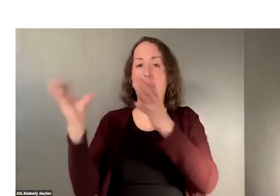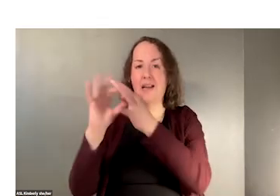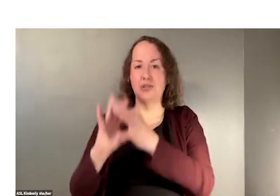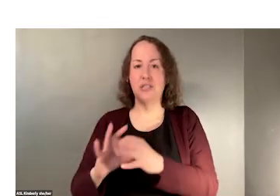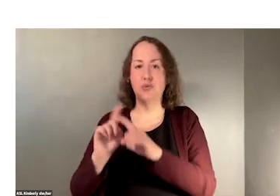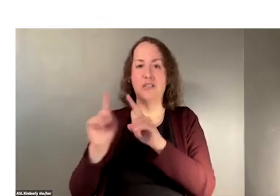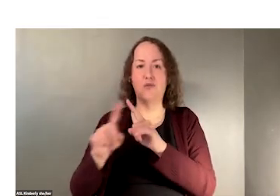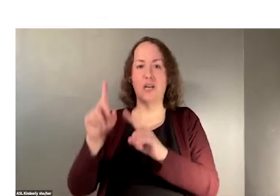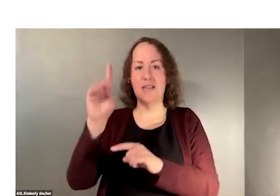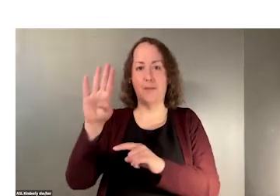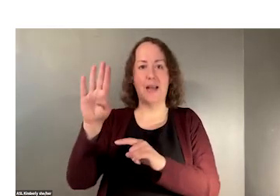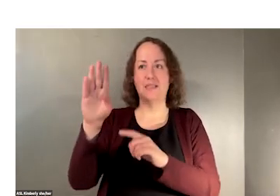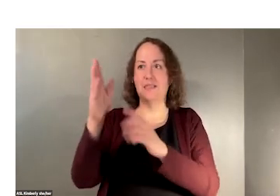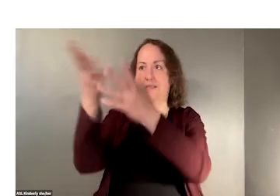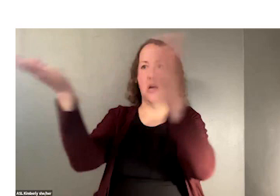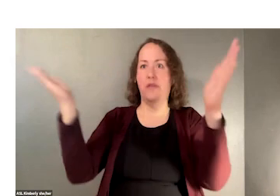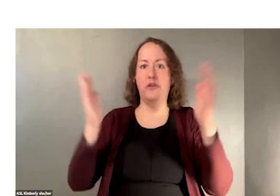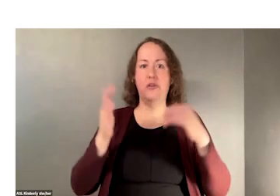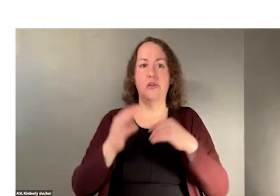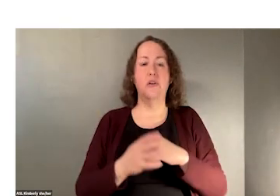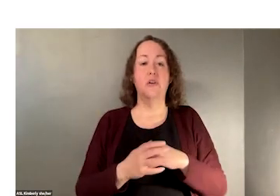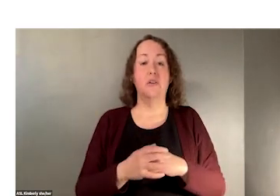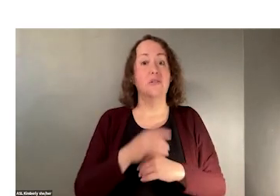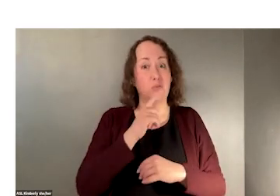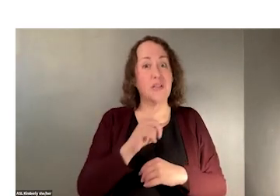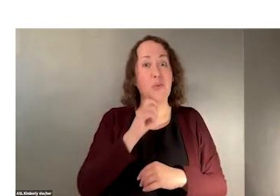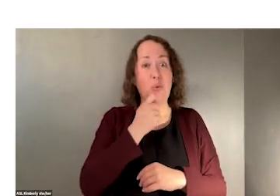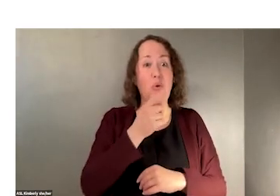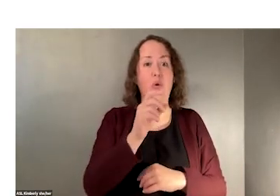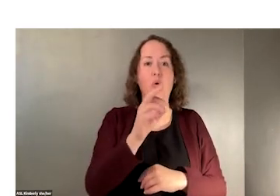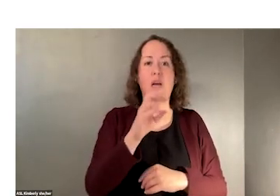It's very powerful on how it can pull that information into your ORCID record.